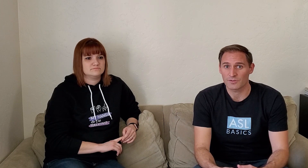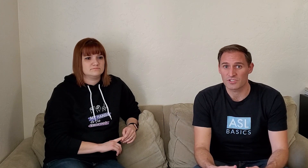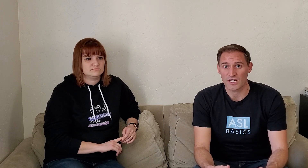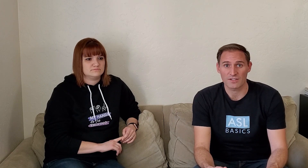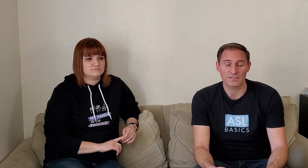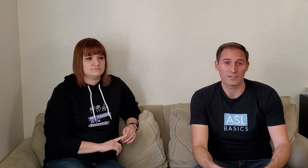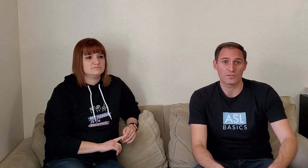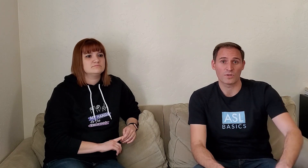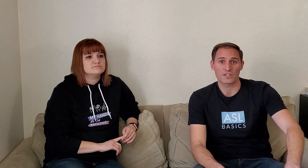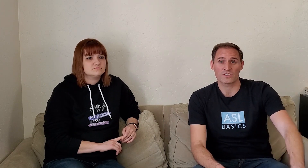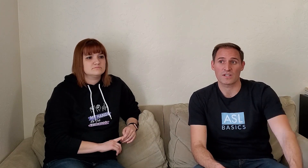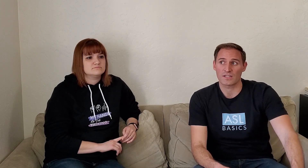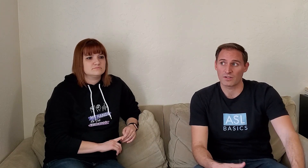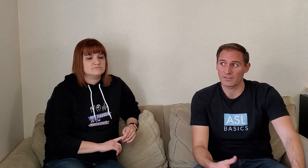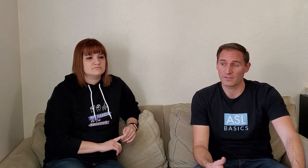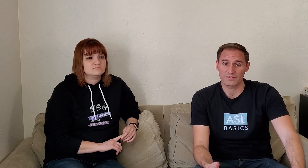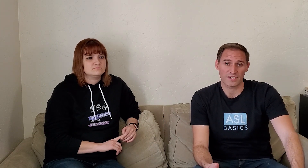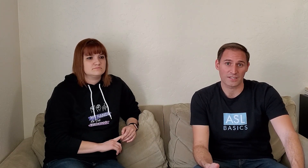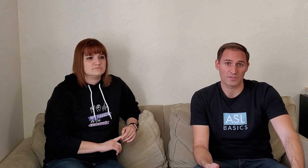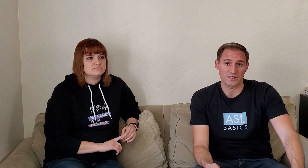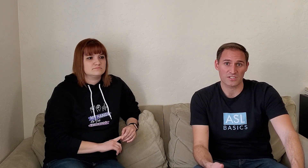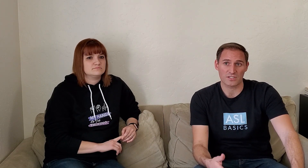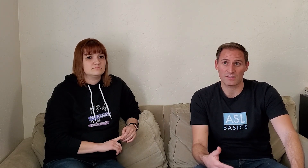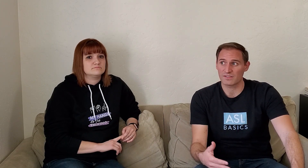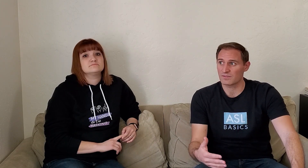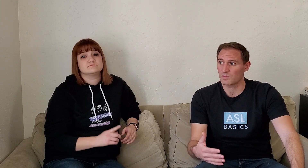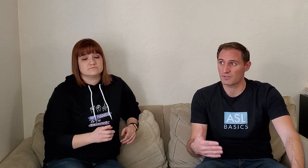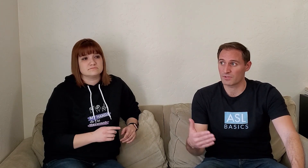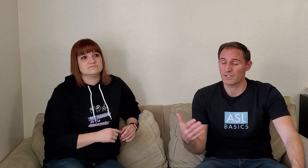language channels you can watch, and also sign language dictionaries, but really the